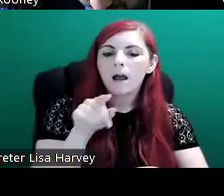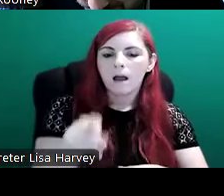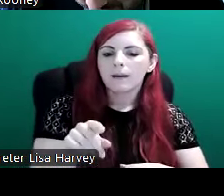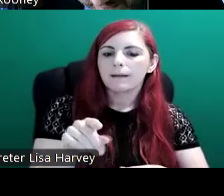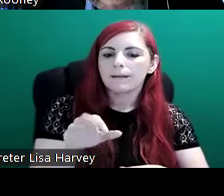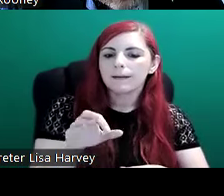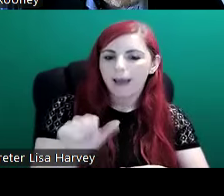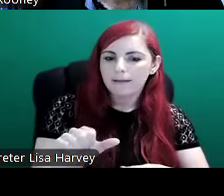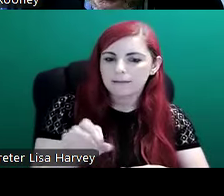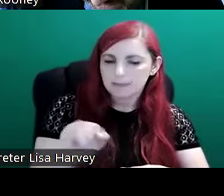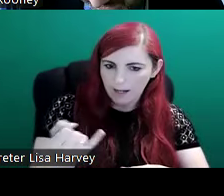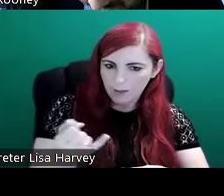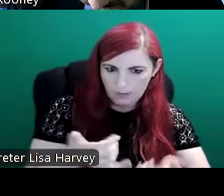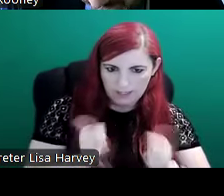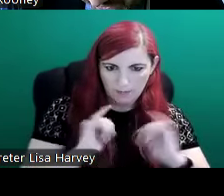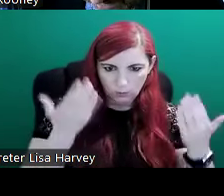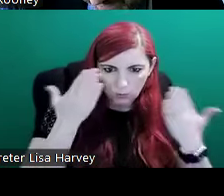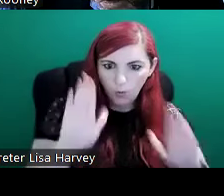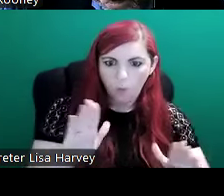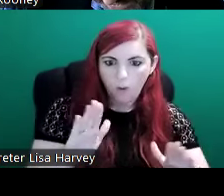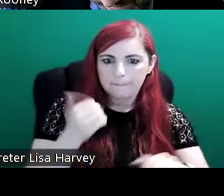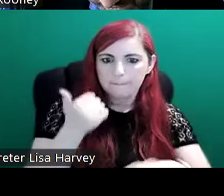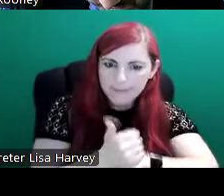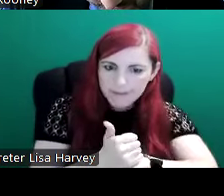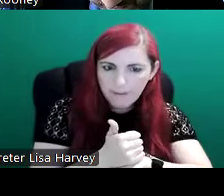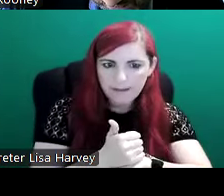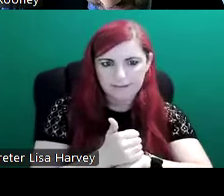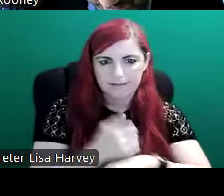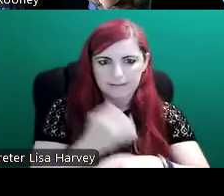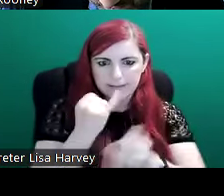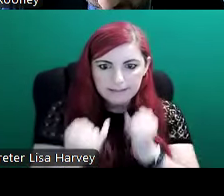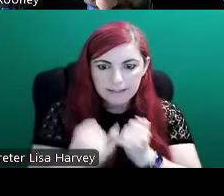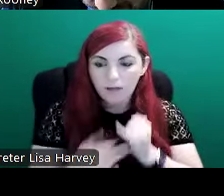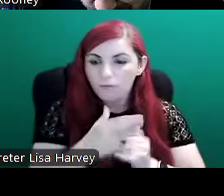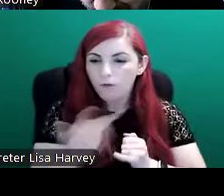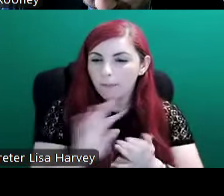to minimize extraneous detail, and from the early 1930s onwards, augmented the